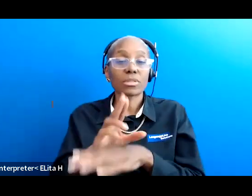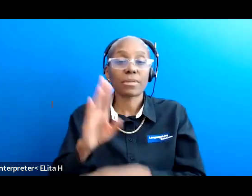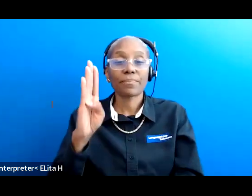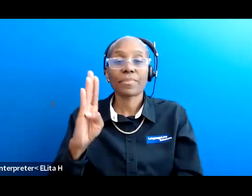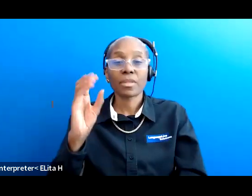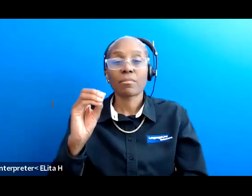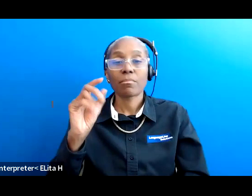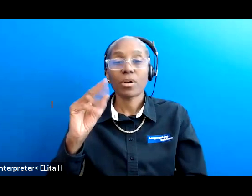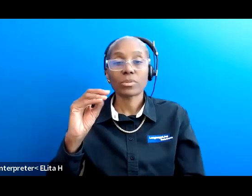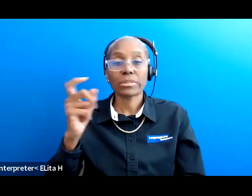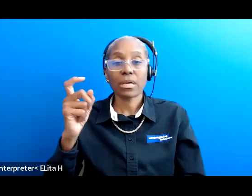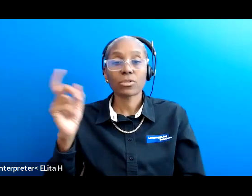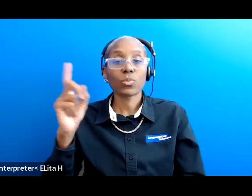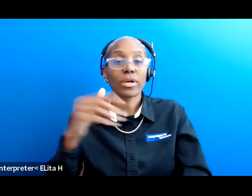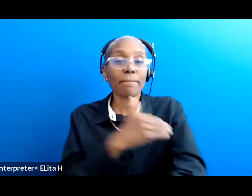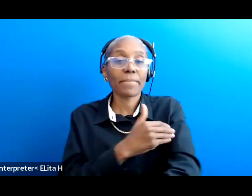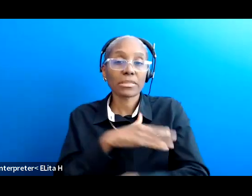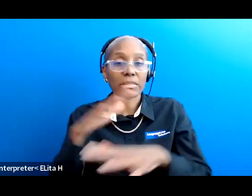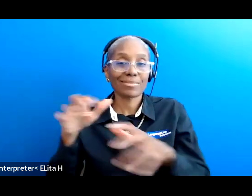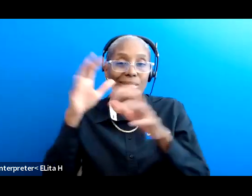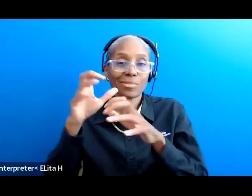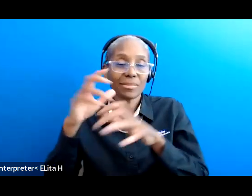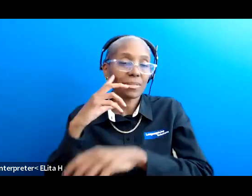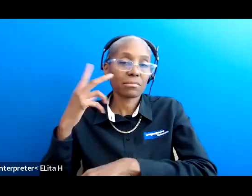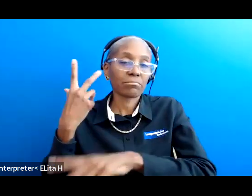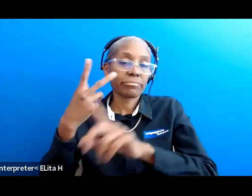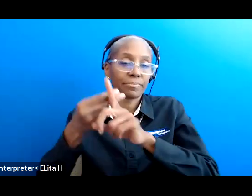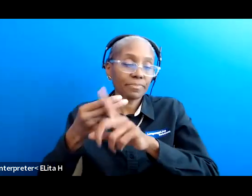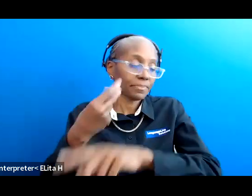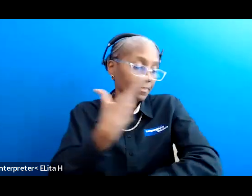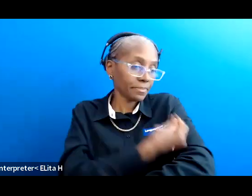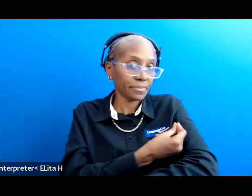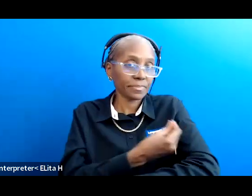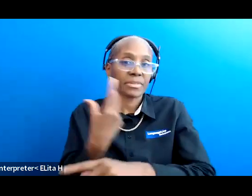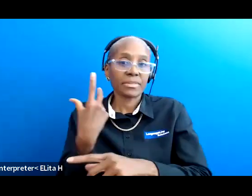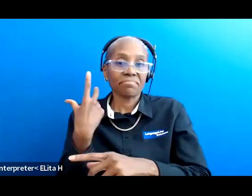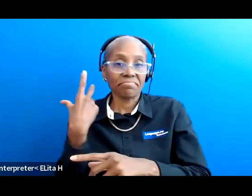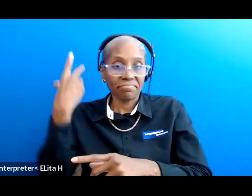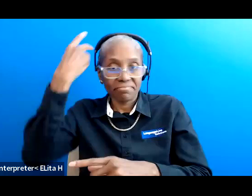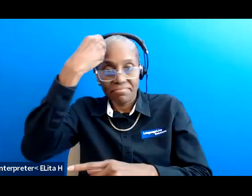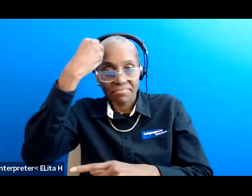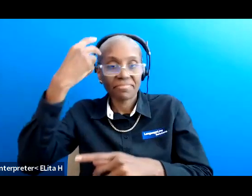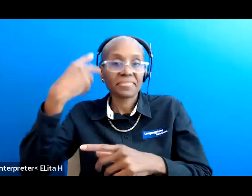in the muscles that are doing the spasming, and that seems to provide a lot of relief to a lot of people.